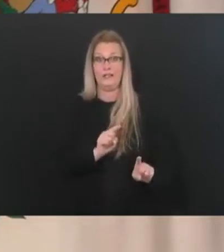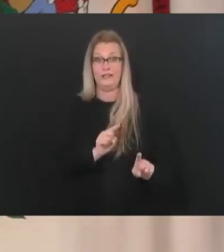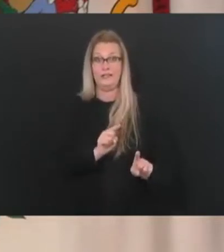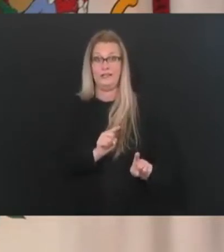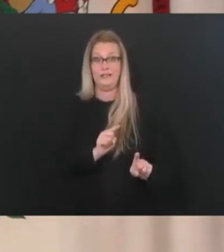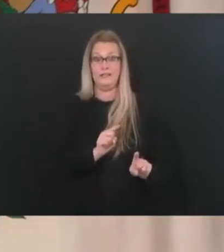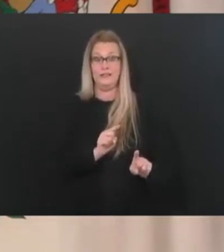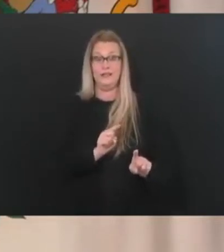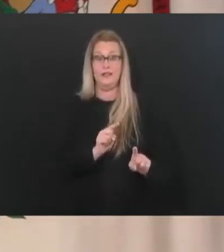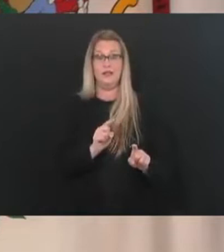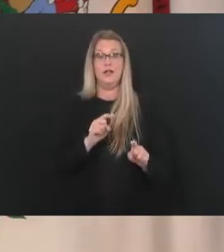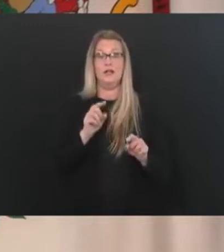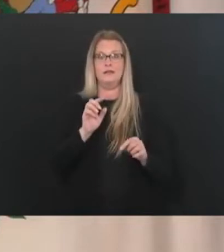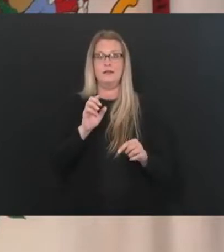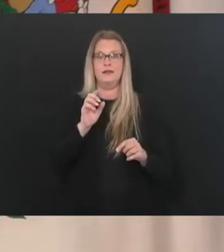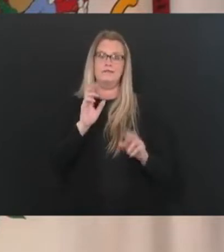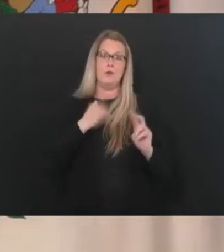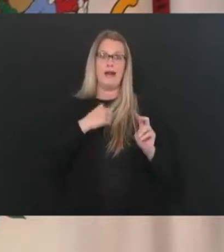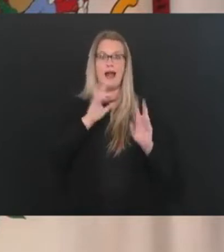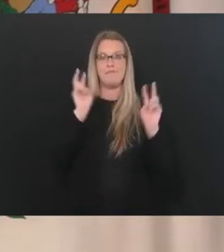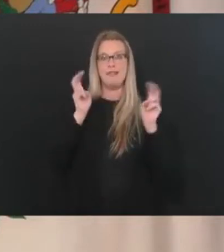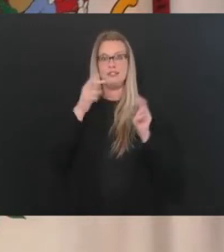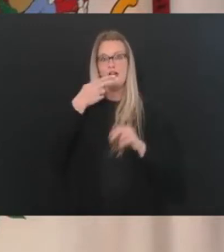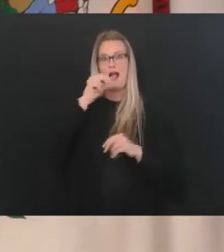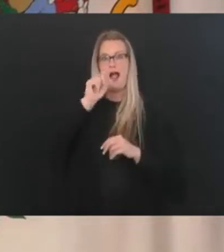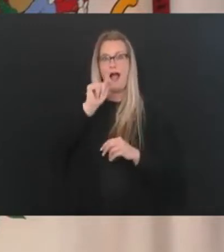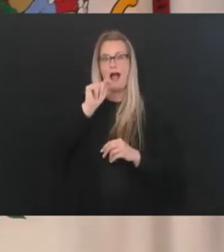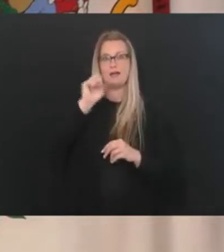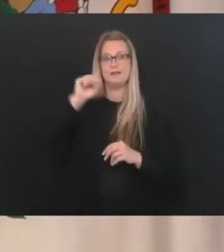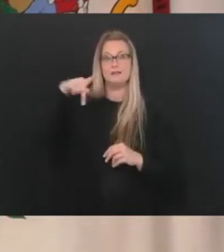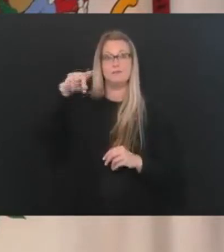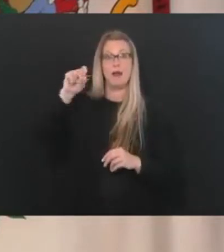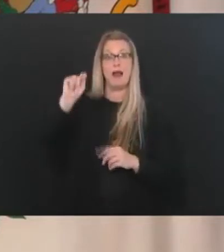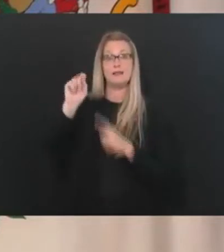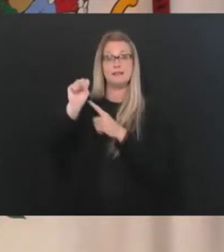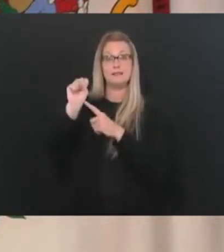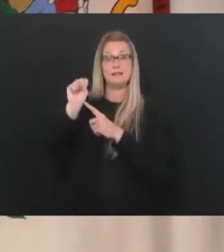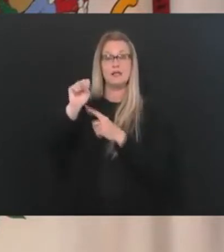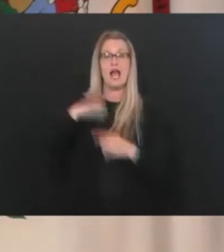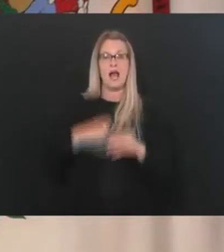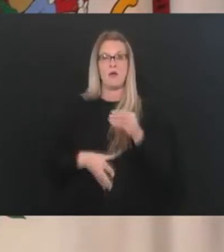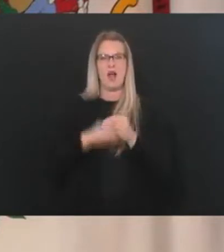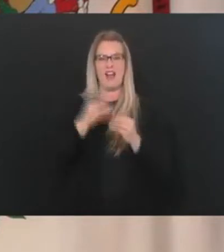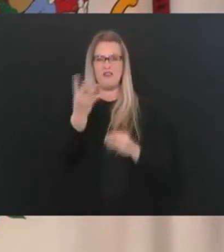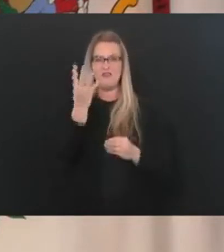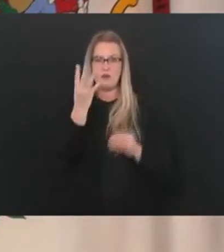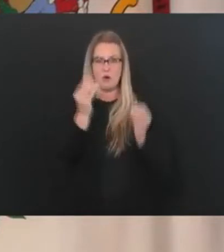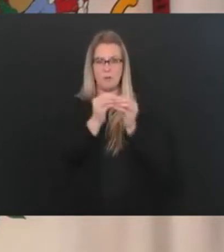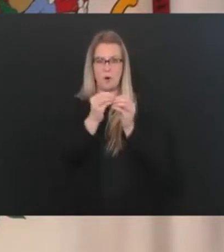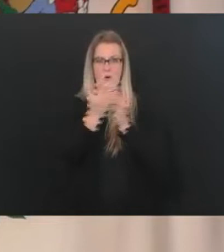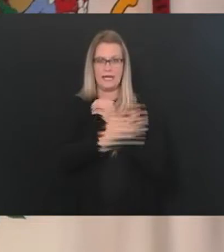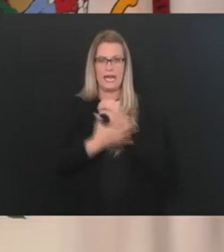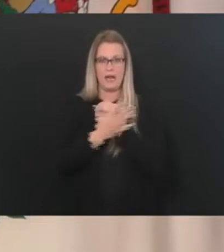ANOTHER EXECUTIVE ORDER IN TRYING TO KEEP UP WITH THE -- YOU KNOW, THE POSSIBLE HOT SPOTS ACROSS THE STATE.